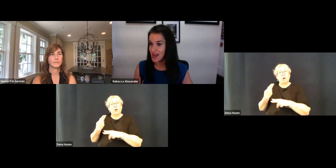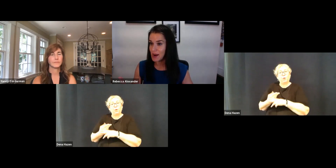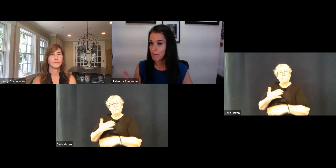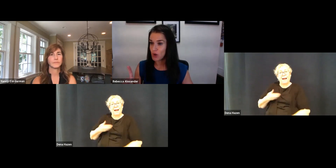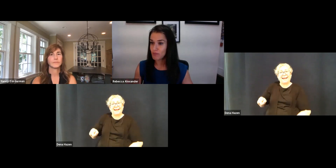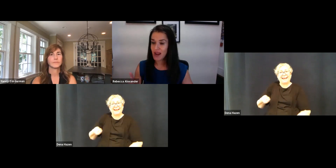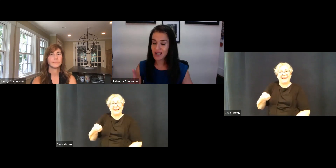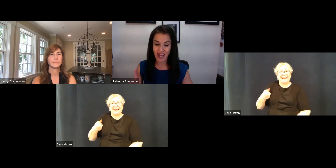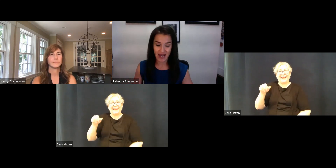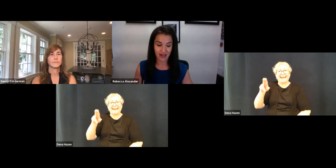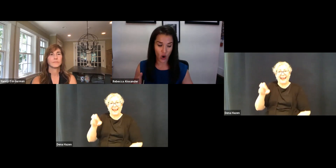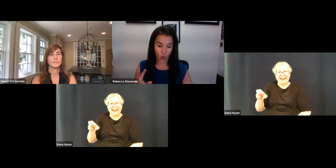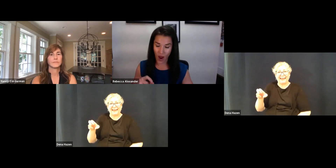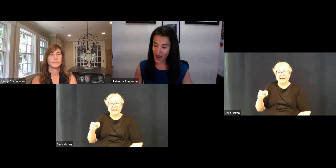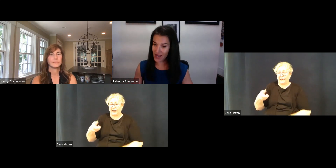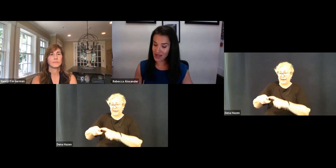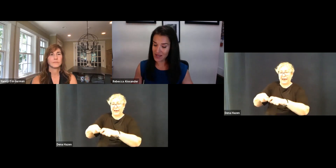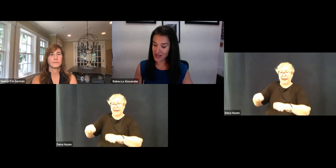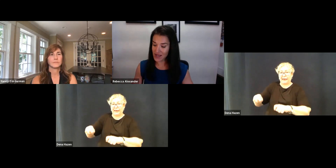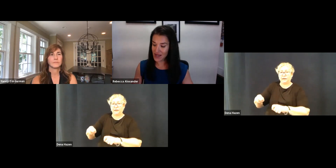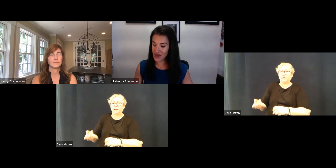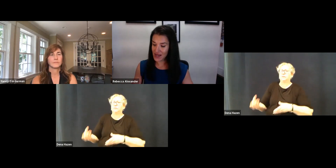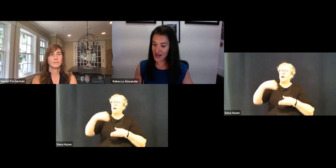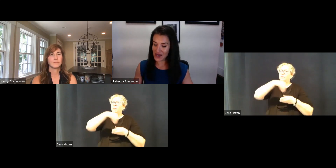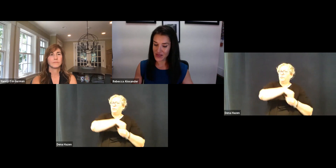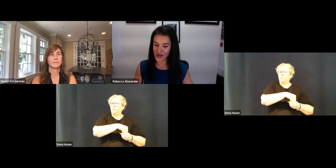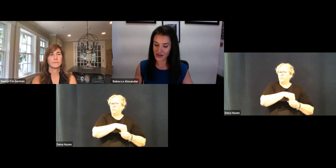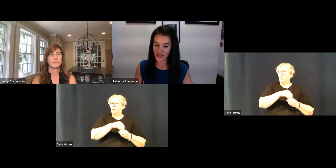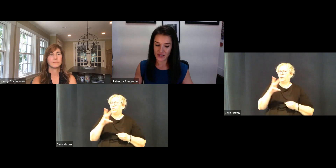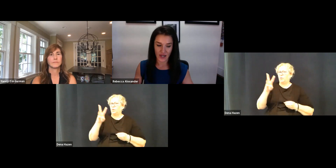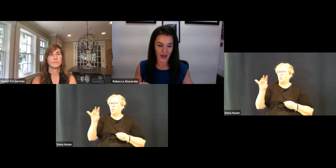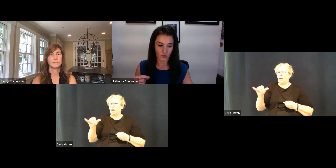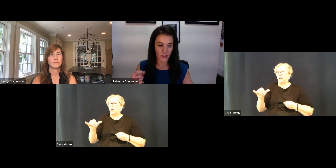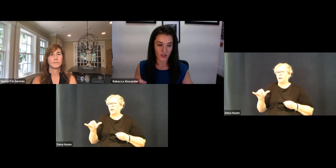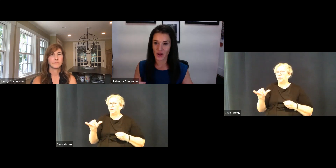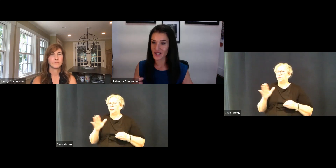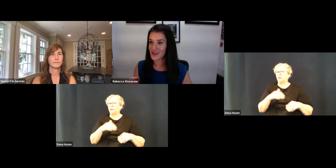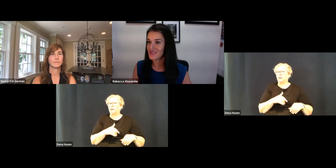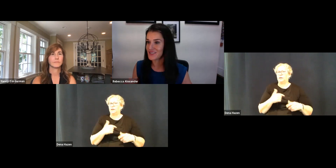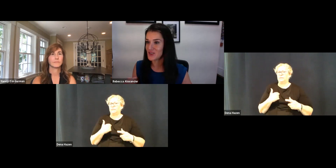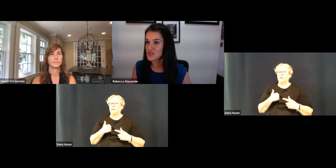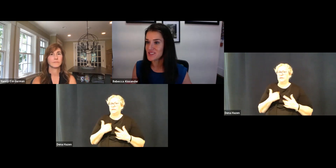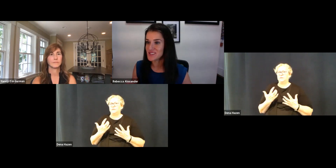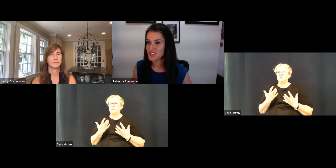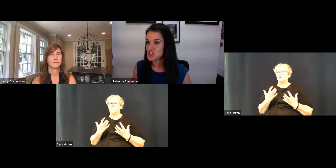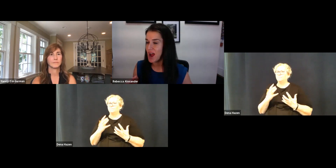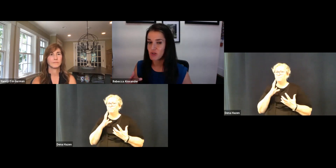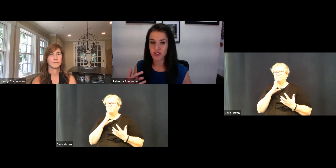And I put my cane away, and I thought, God, I really want to get to this next chapter.